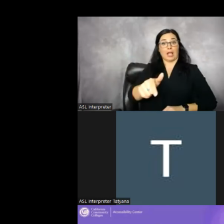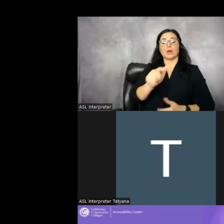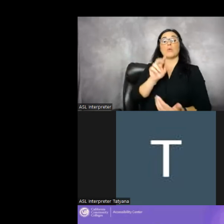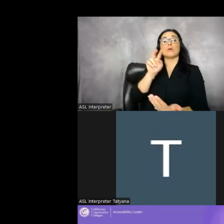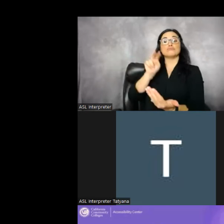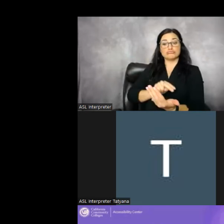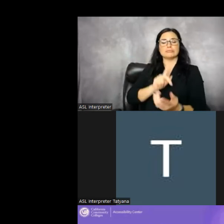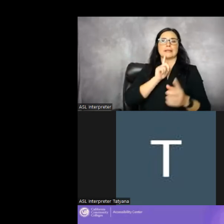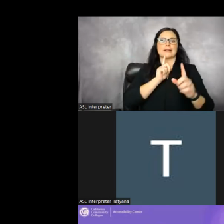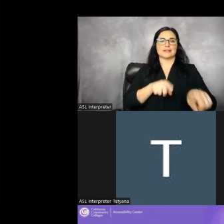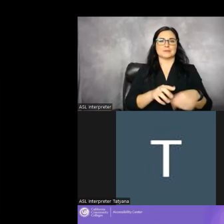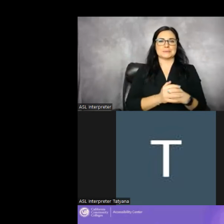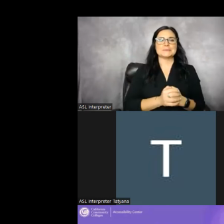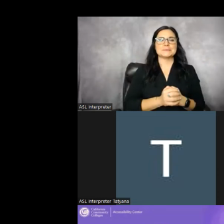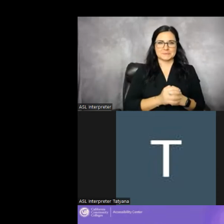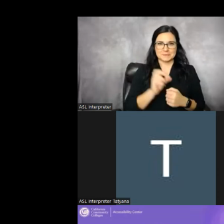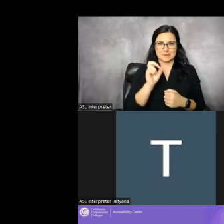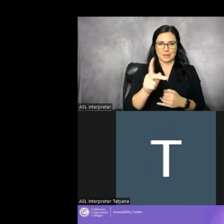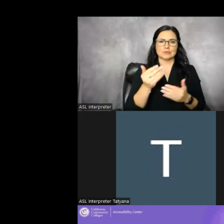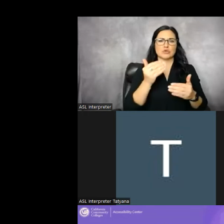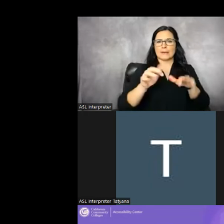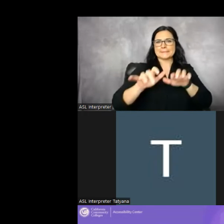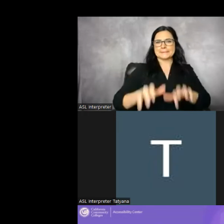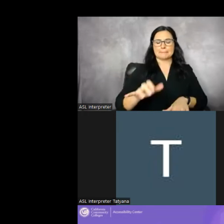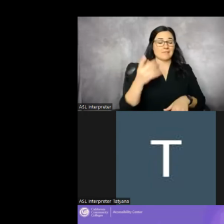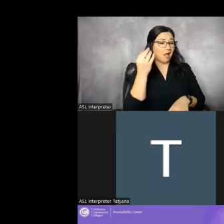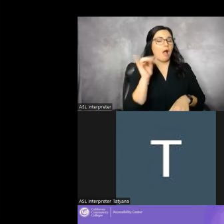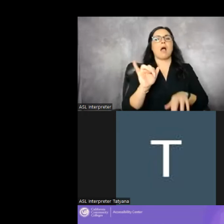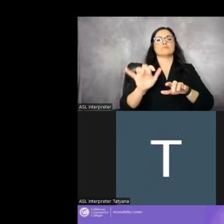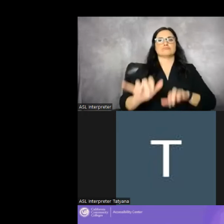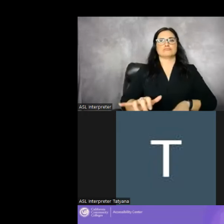But at least it captures your thoughts while you're thinking it. Awesome. And then we will have --